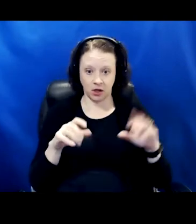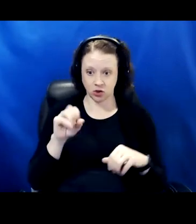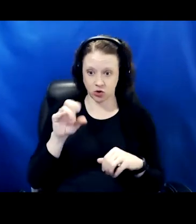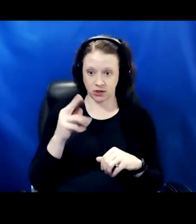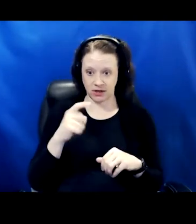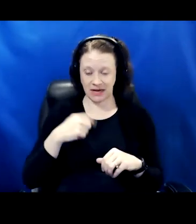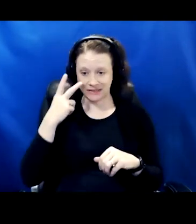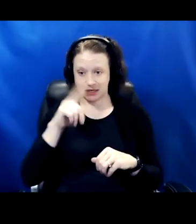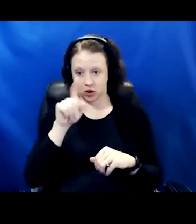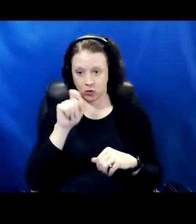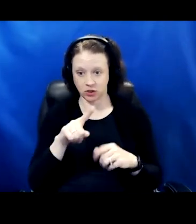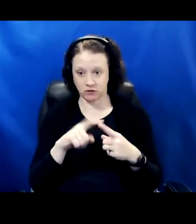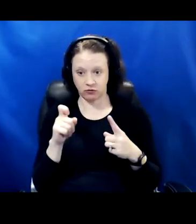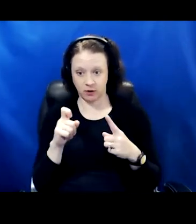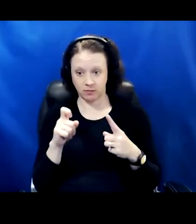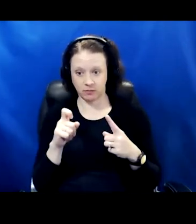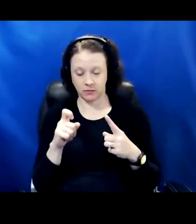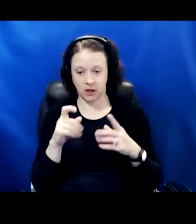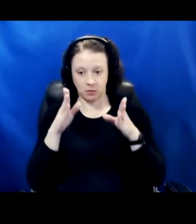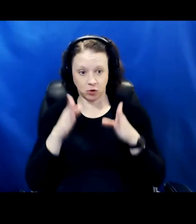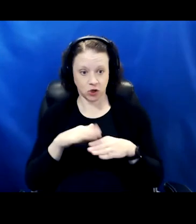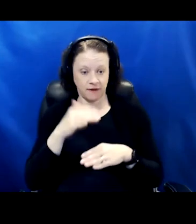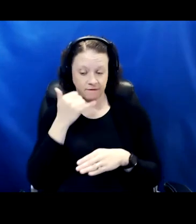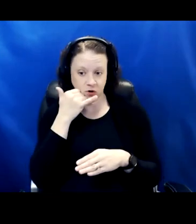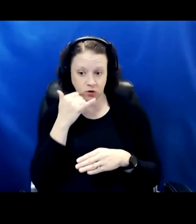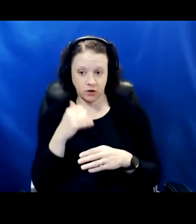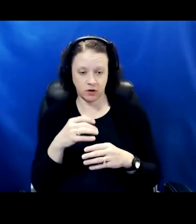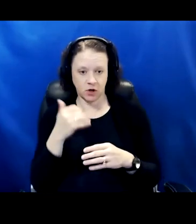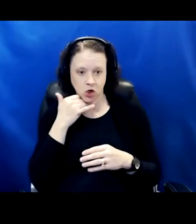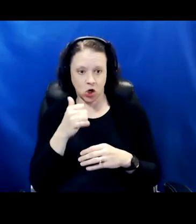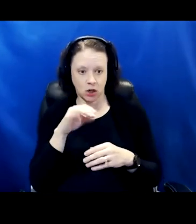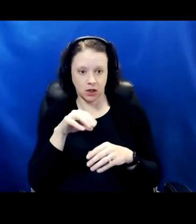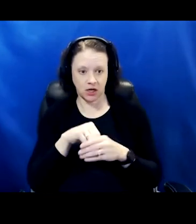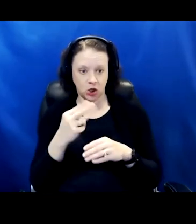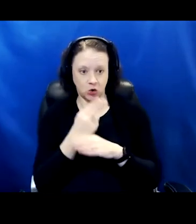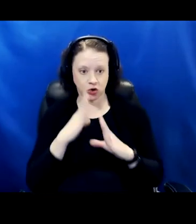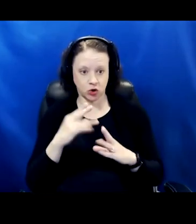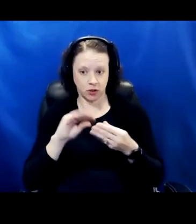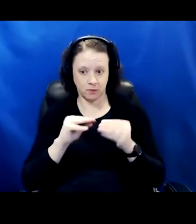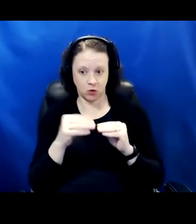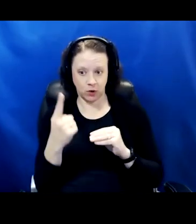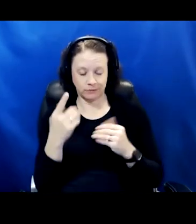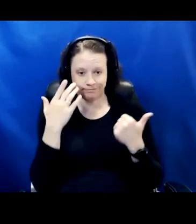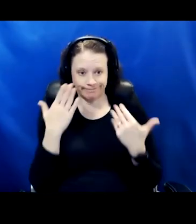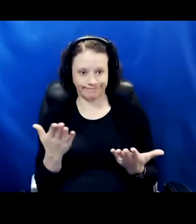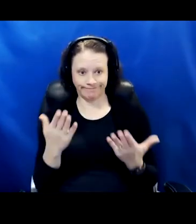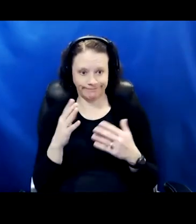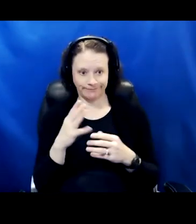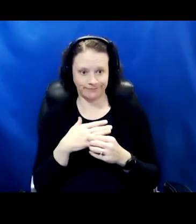from a person on the phone, call in user number one. I don't unfortunately have a good way